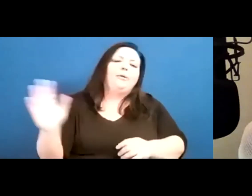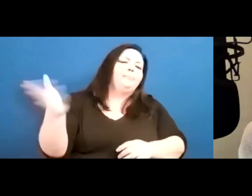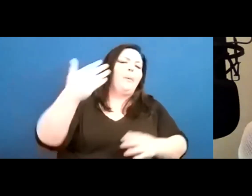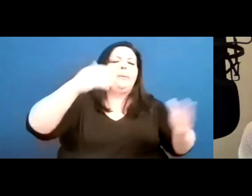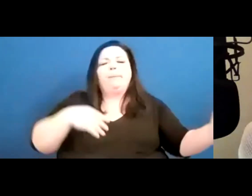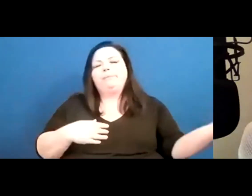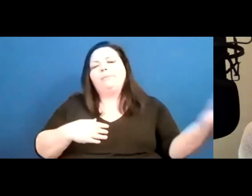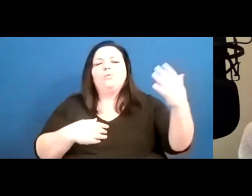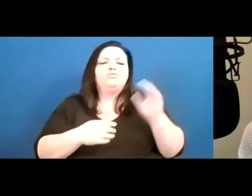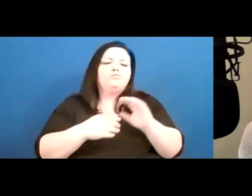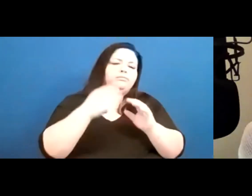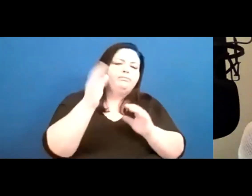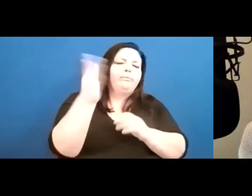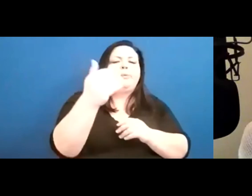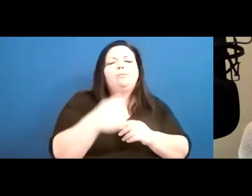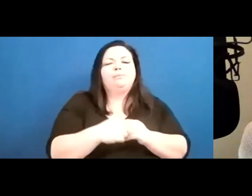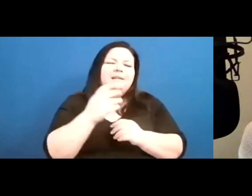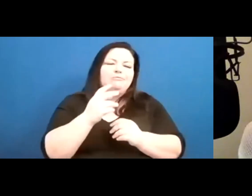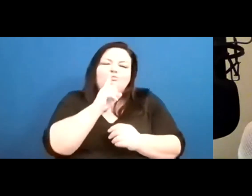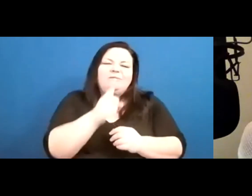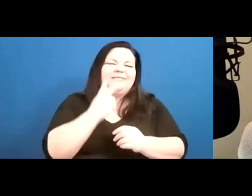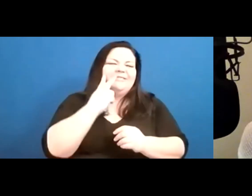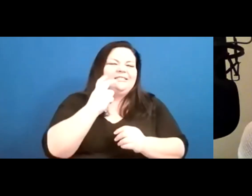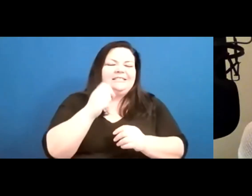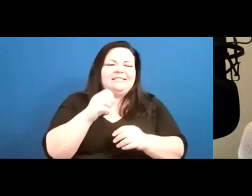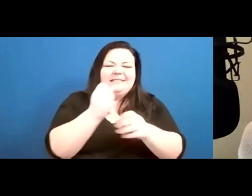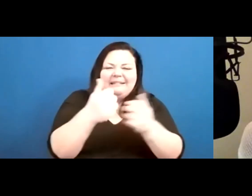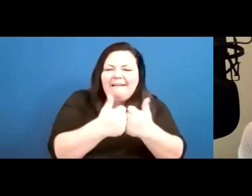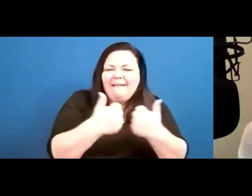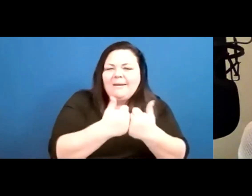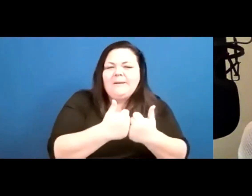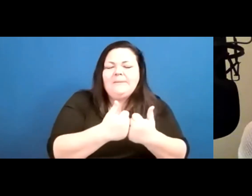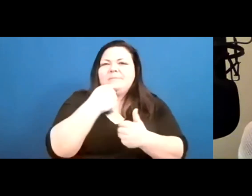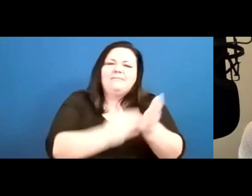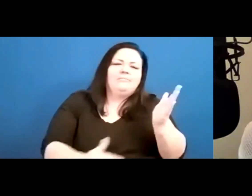and cheating each other at checkers./ I’ve said time and time again I don’t believe/